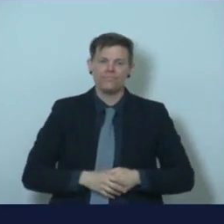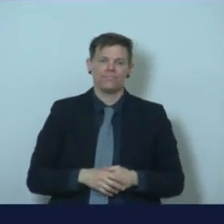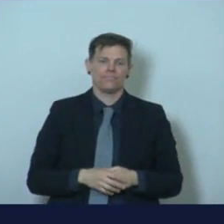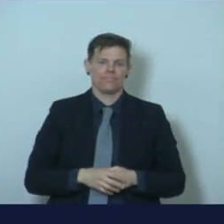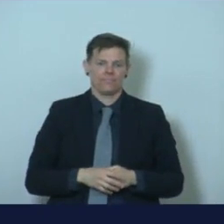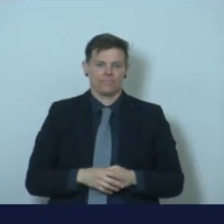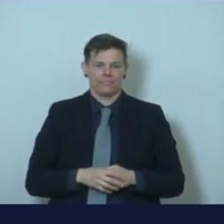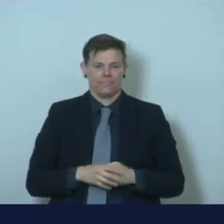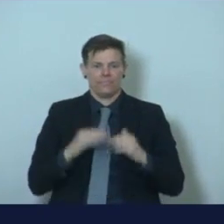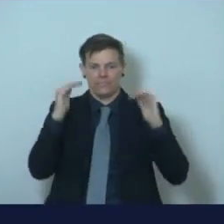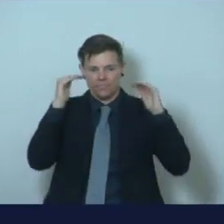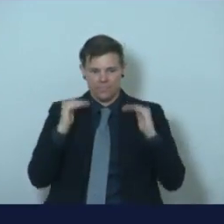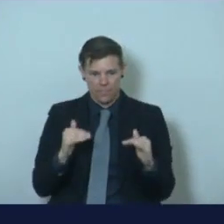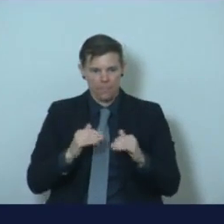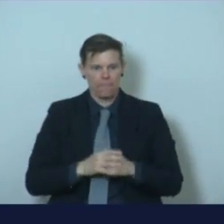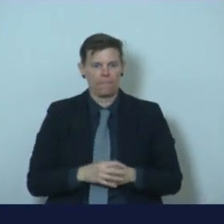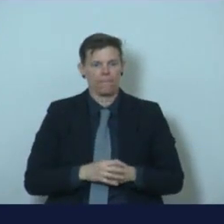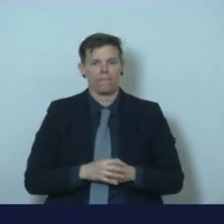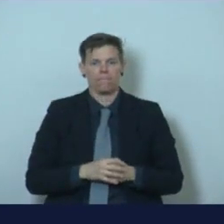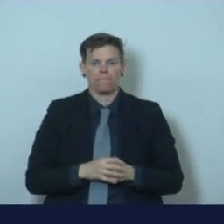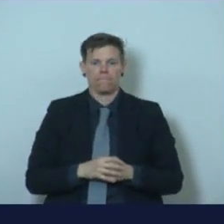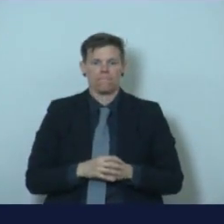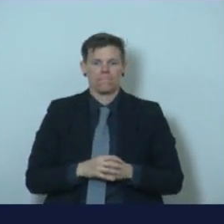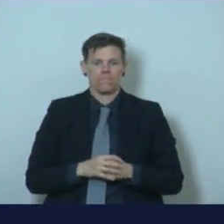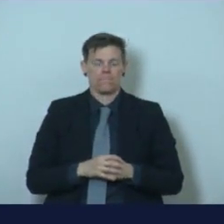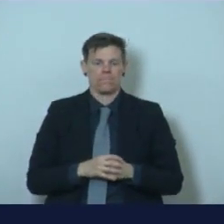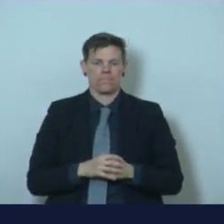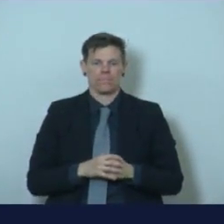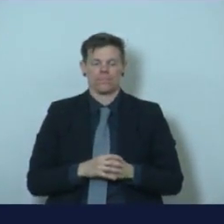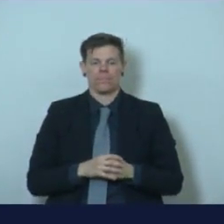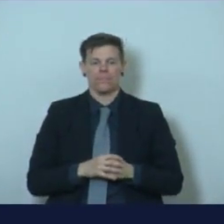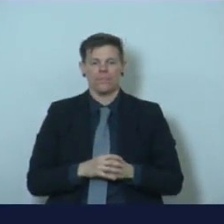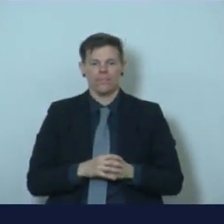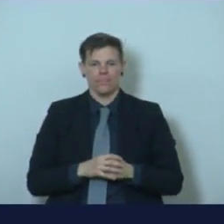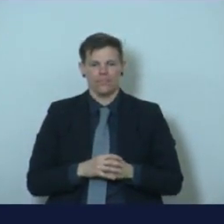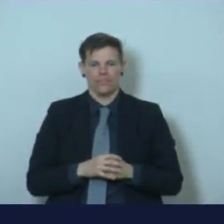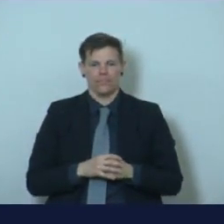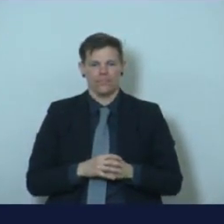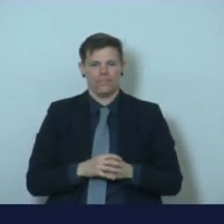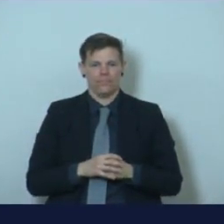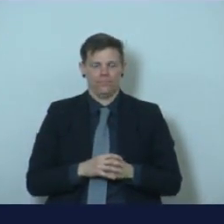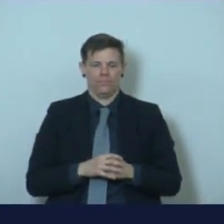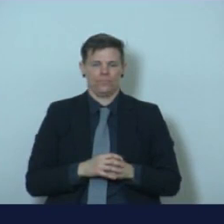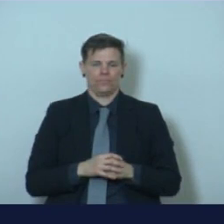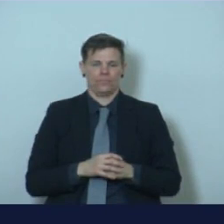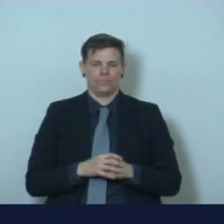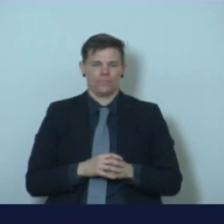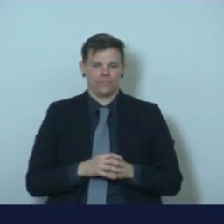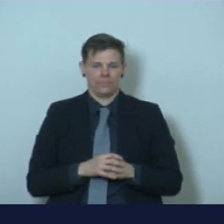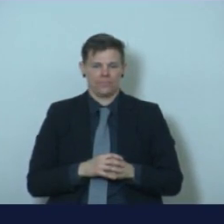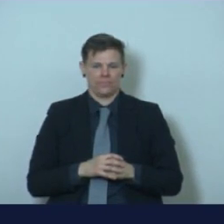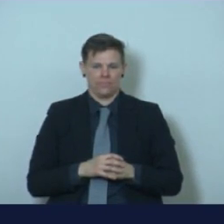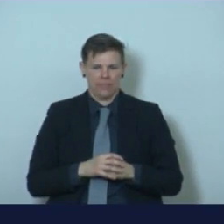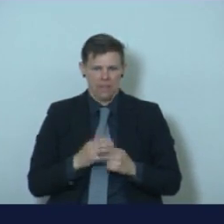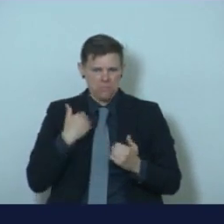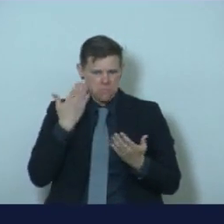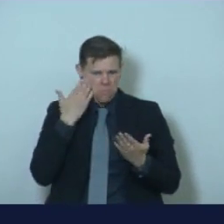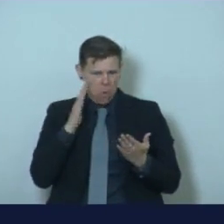CAN GET THIS MONEY OUT THE DOOR. NEXT SLIDE, PLEASE ALL RIGHT. I WILL DO THIS.